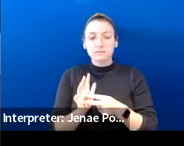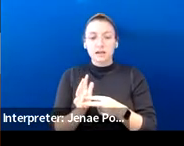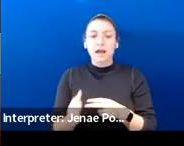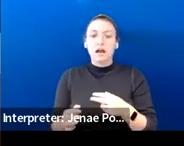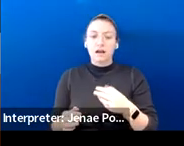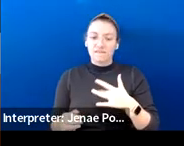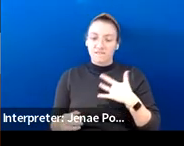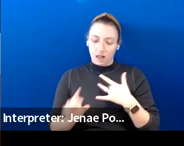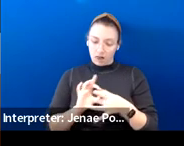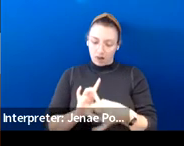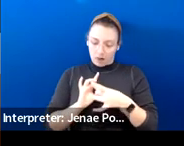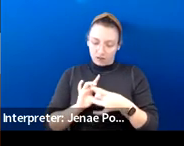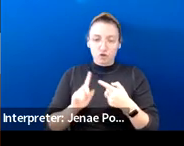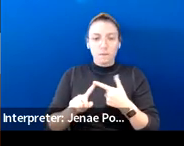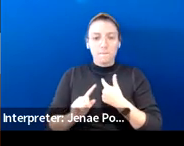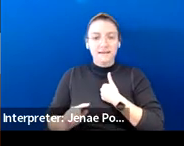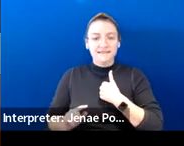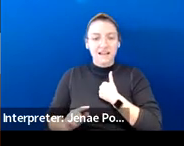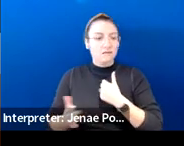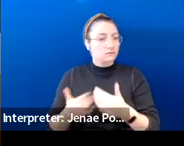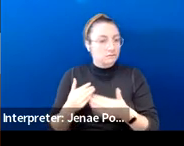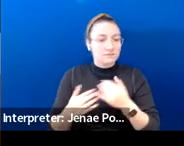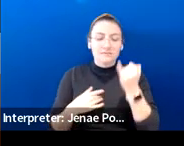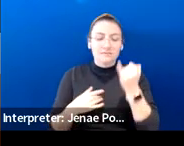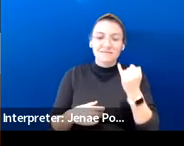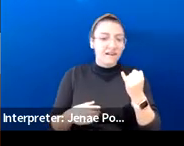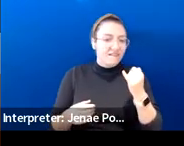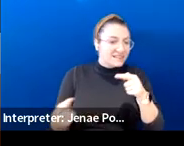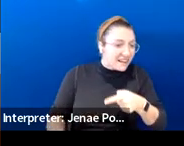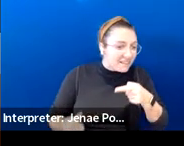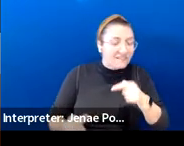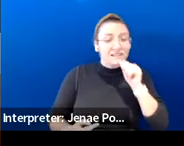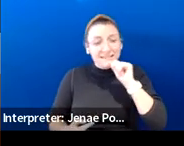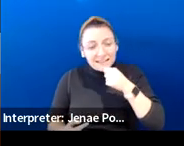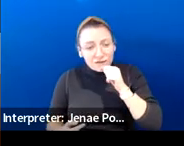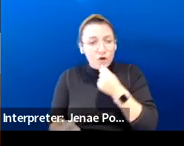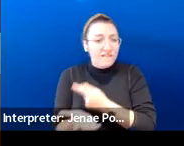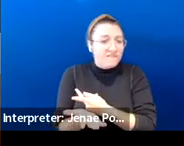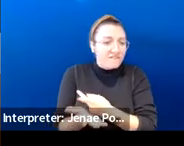in times of suffering just by failures and feeling of adequacy. This allows people to accept themselves as we are,